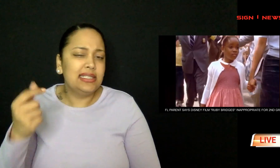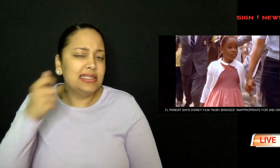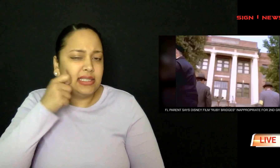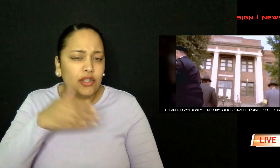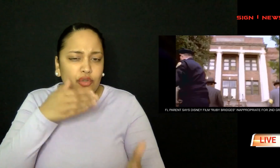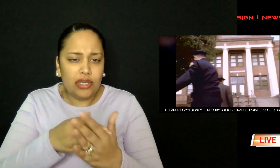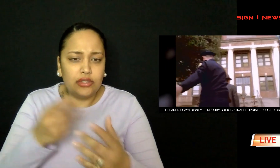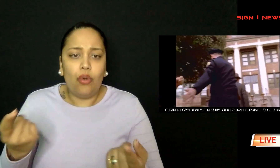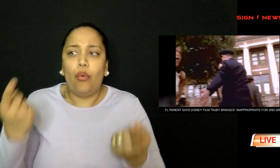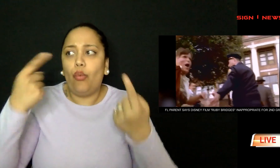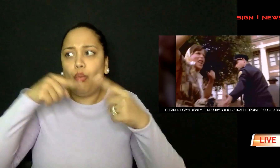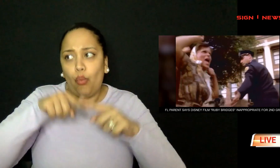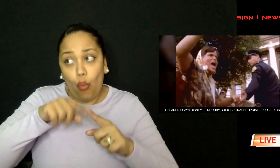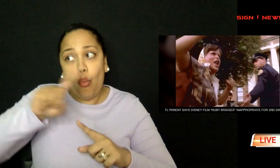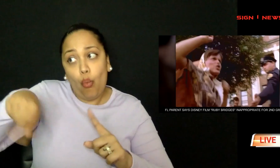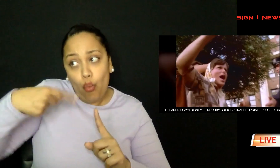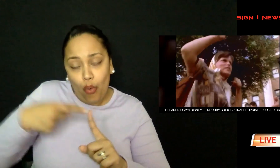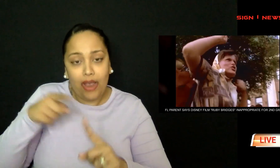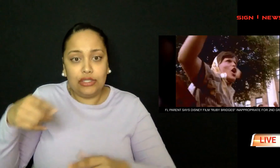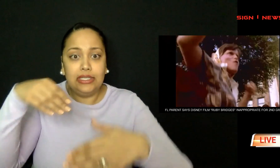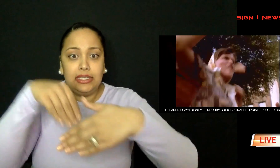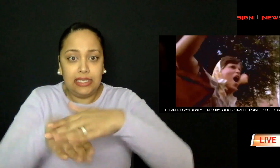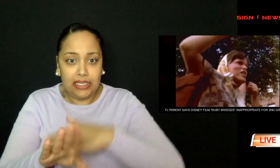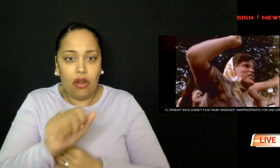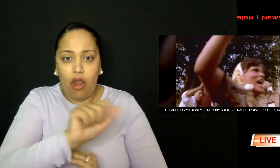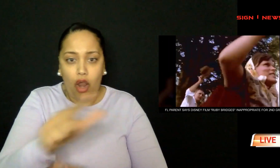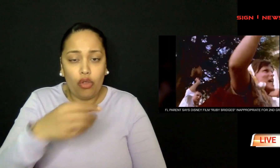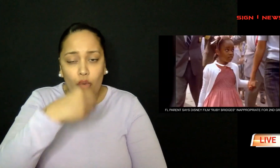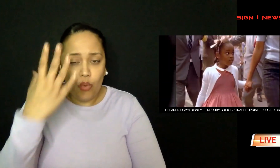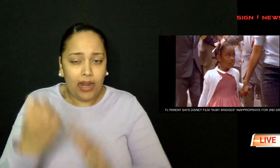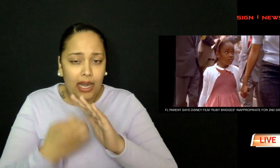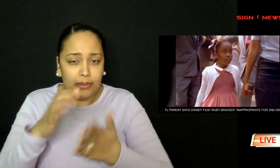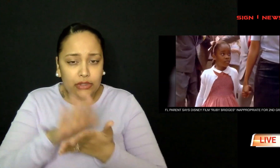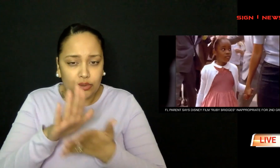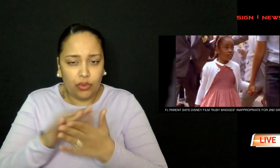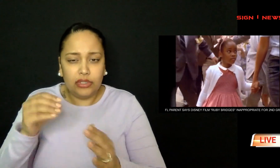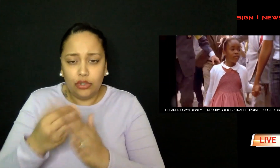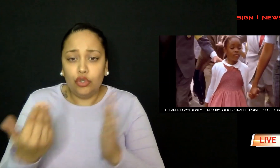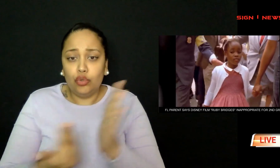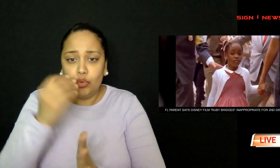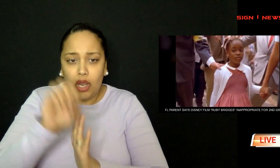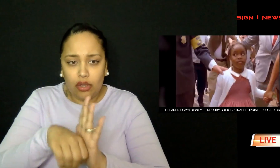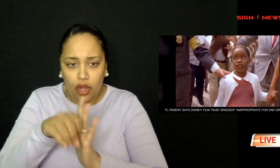first grader who became the target of hatred and racism when she integrated an all white